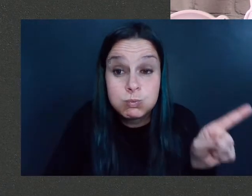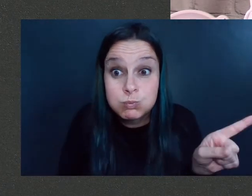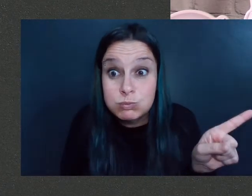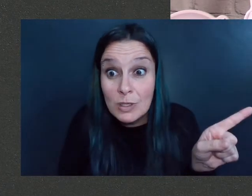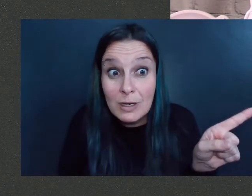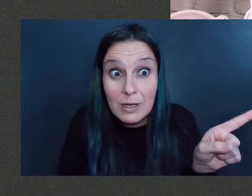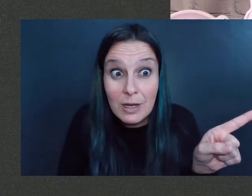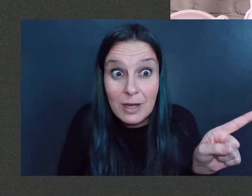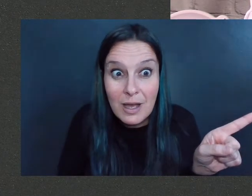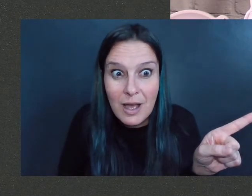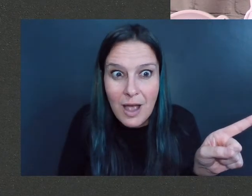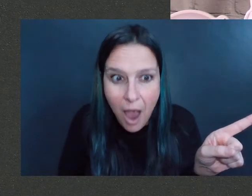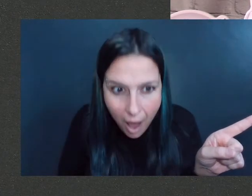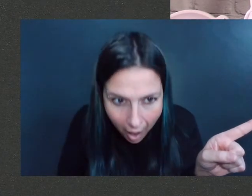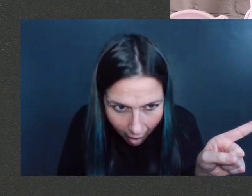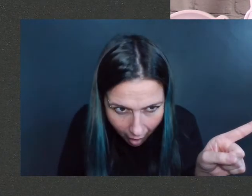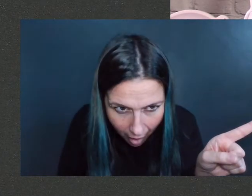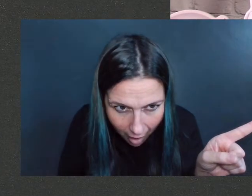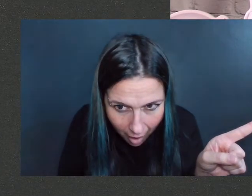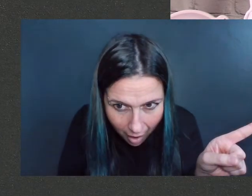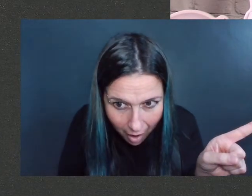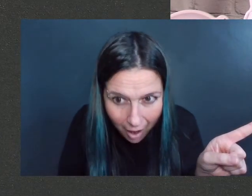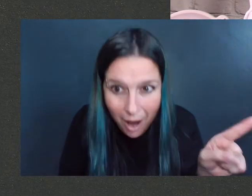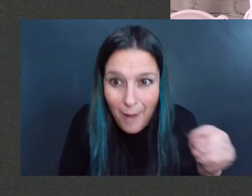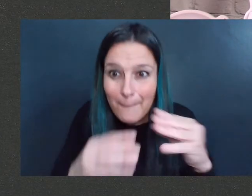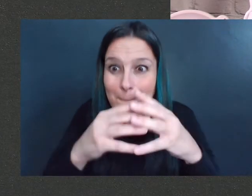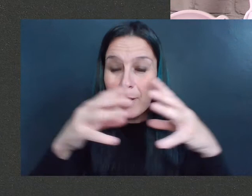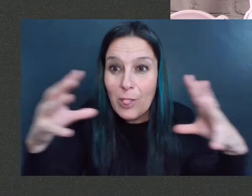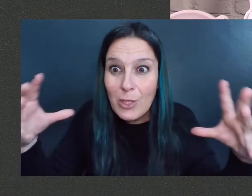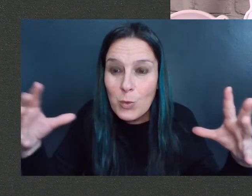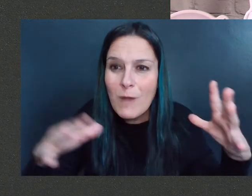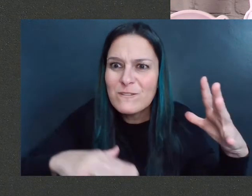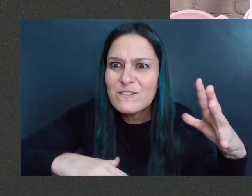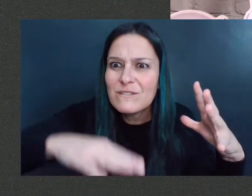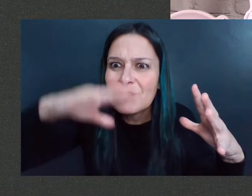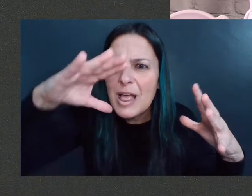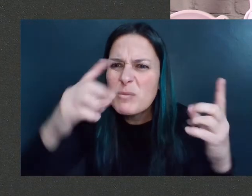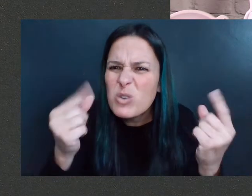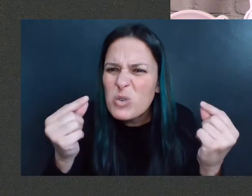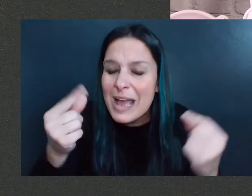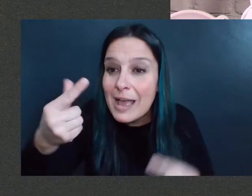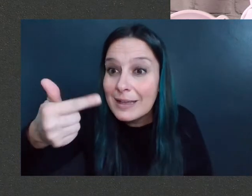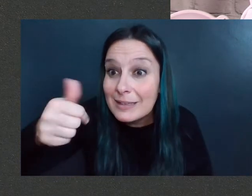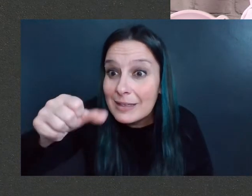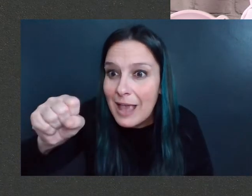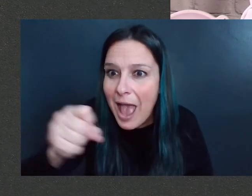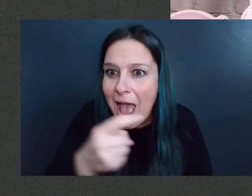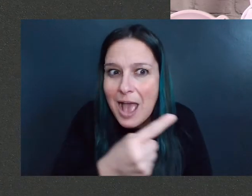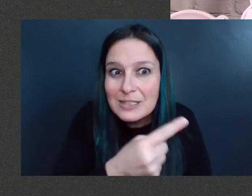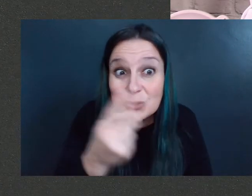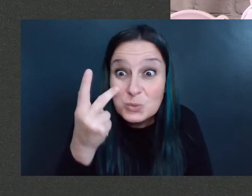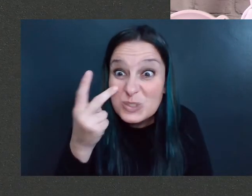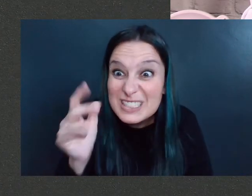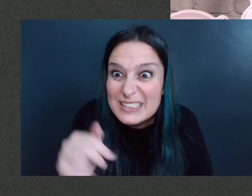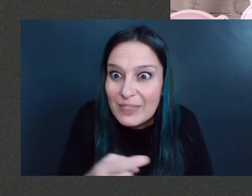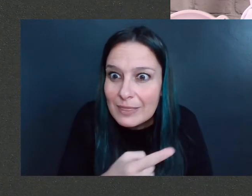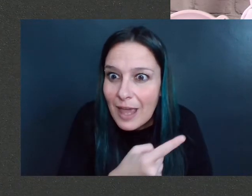It's filling up the balloon with the gas. Did you see that?